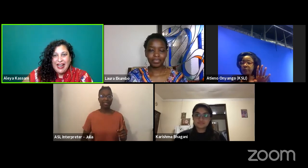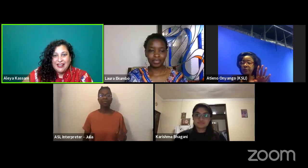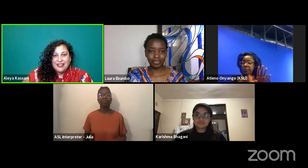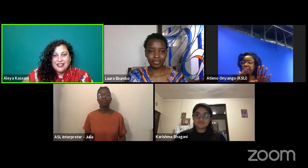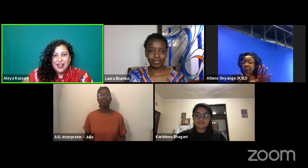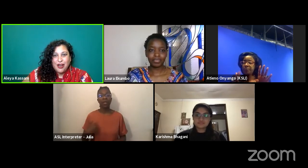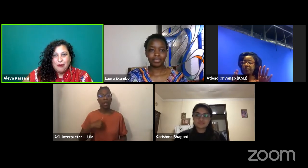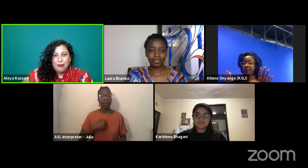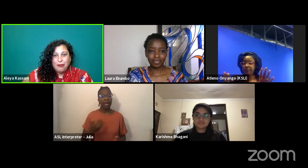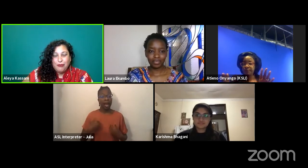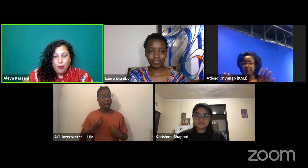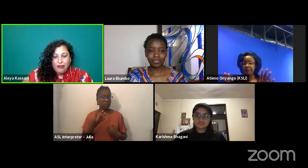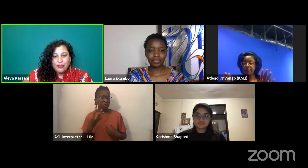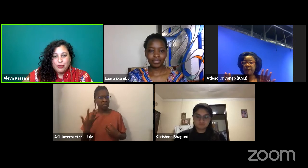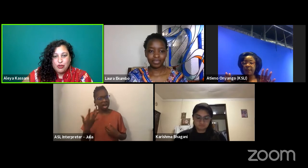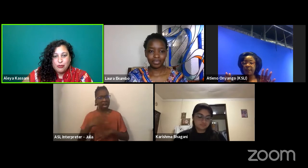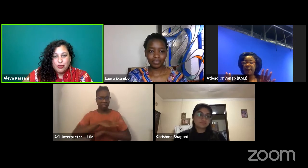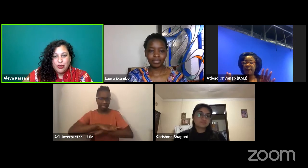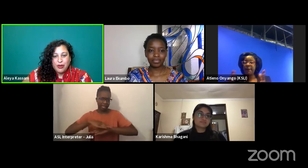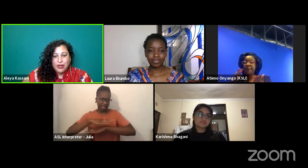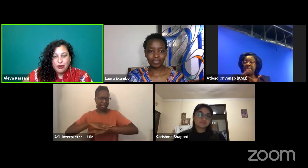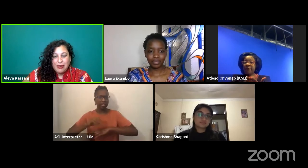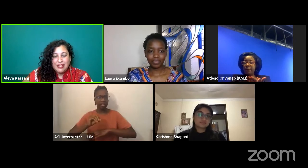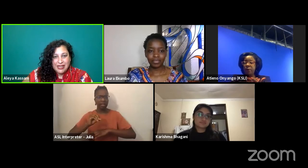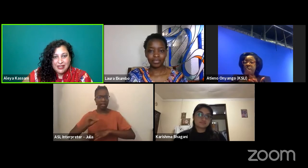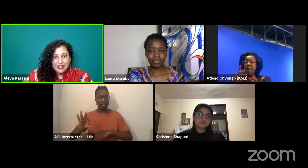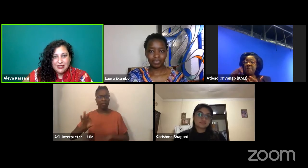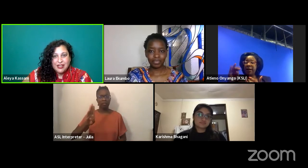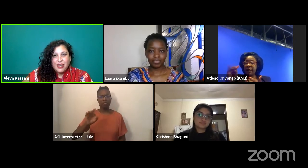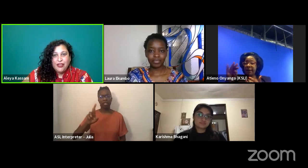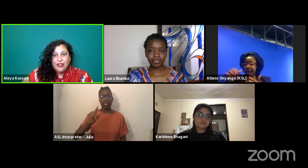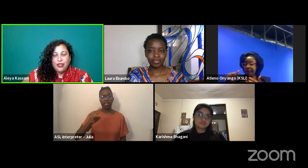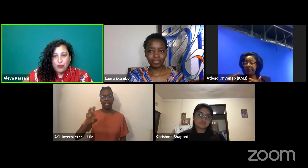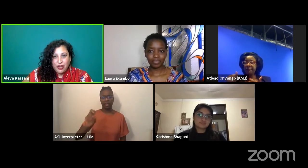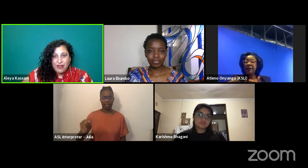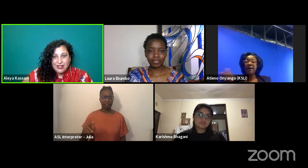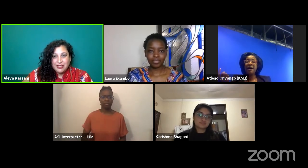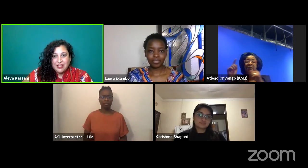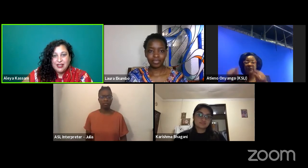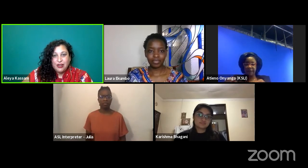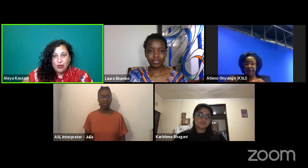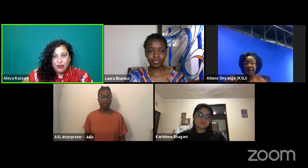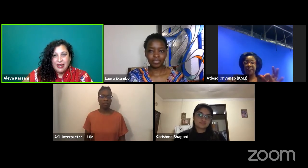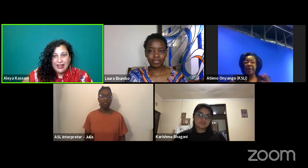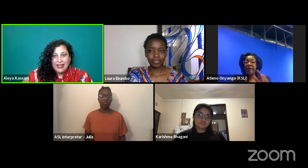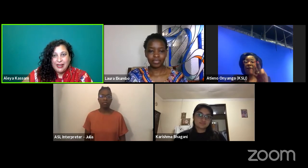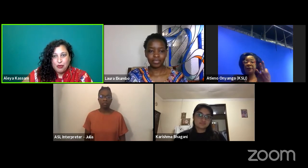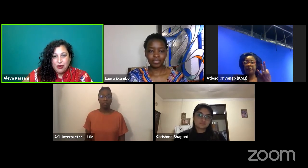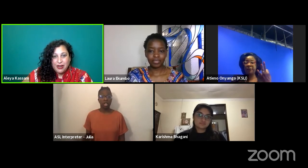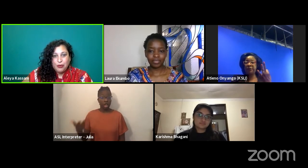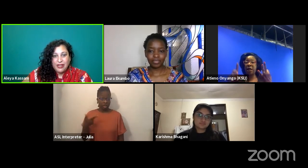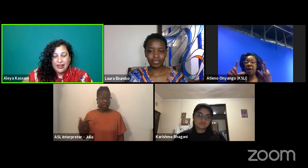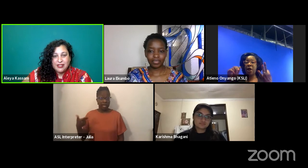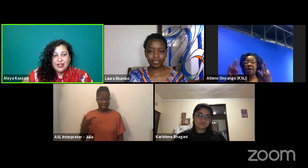And before Field Marshal Muthoni wa Kirima attended the three of us, Laura, Aleya, and Moraa would get